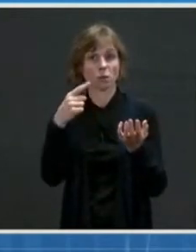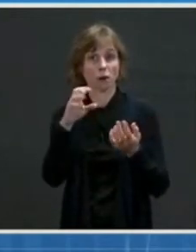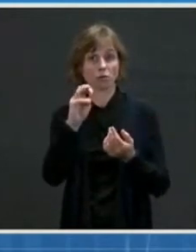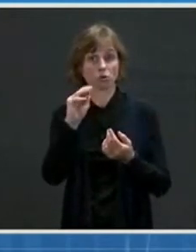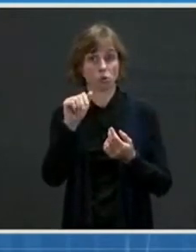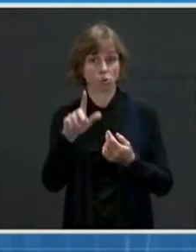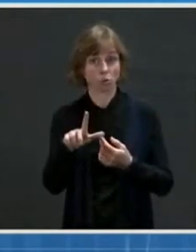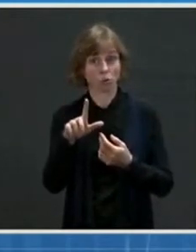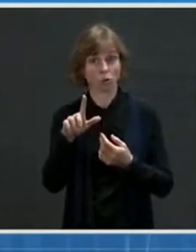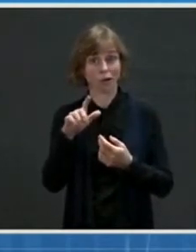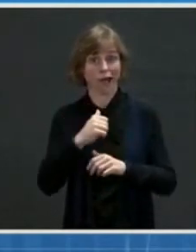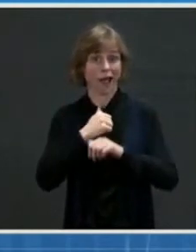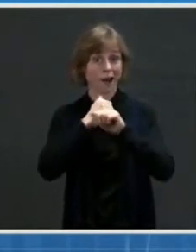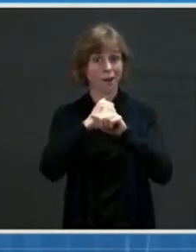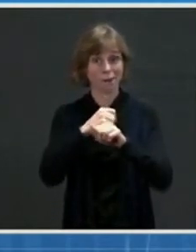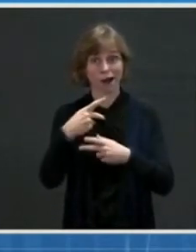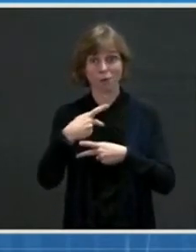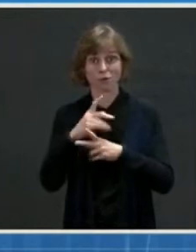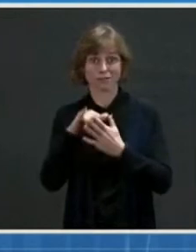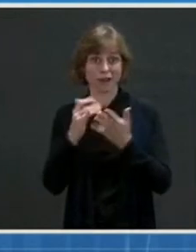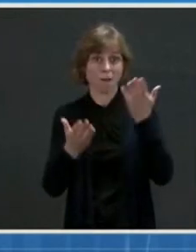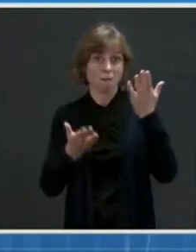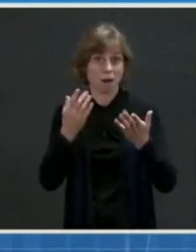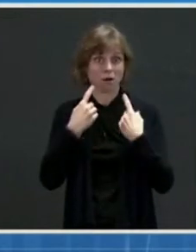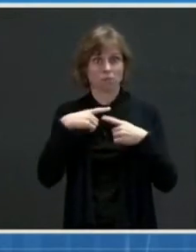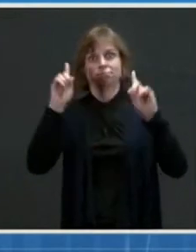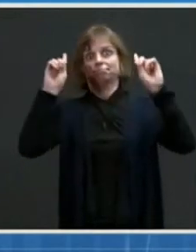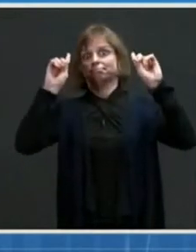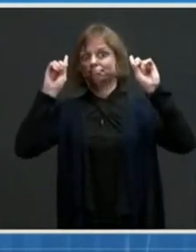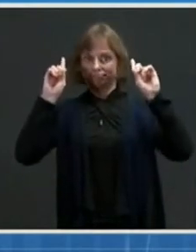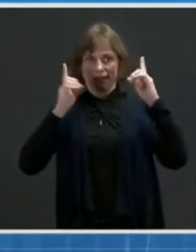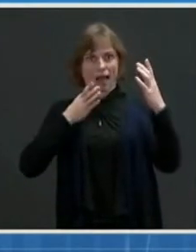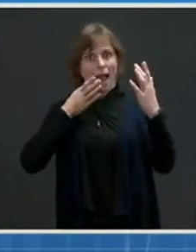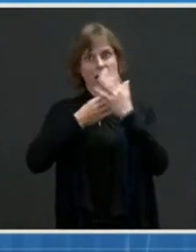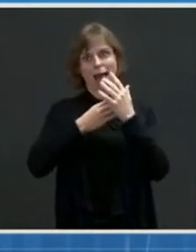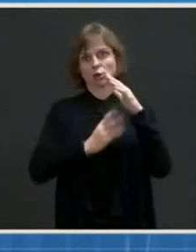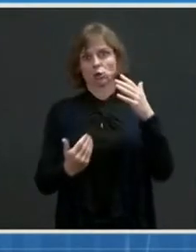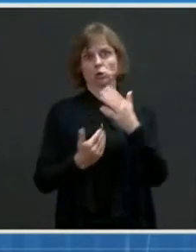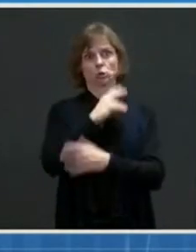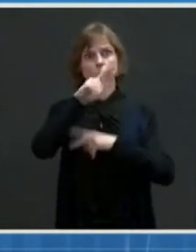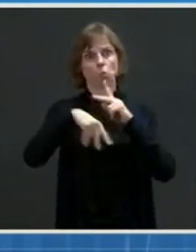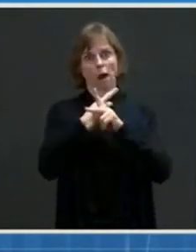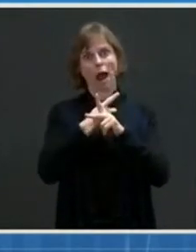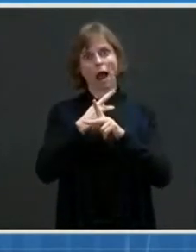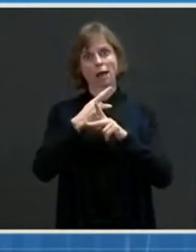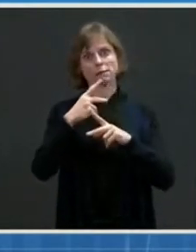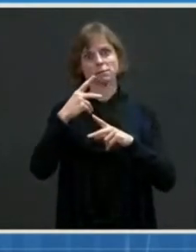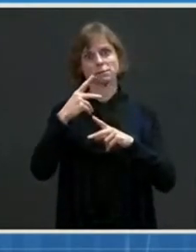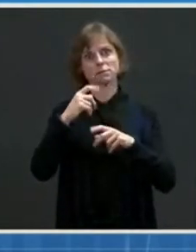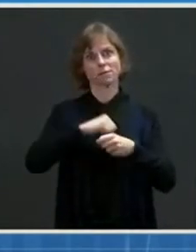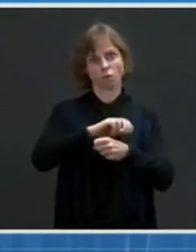HOW TO GENERATE DATA, THAT POTENTIALLY COULD SUPPORT FOR